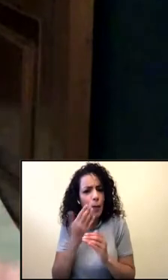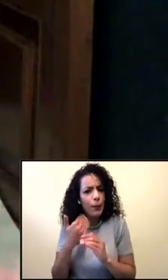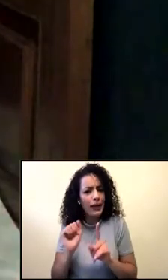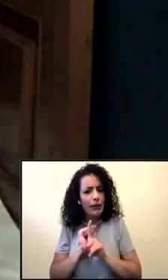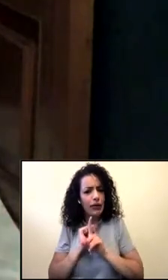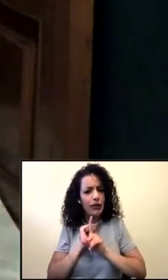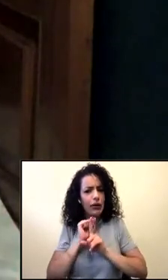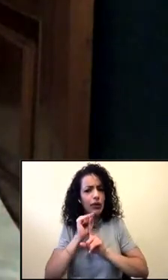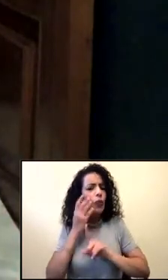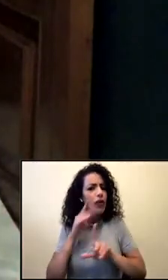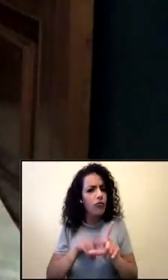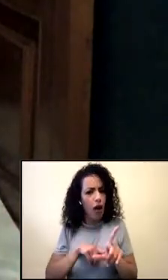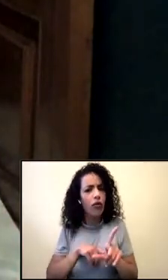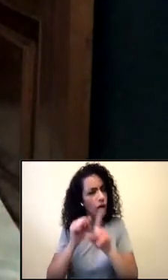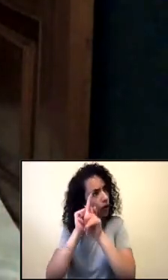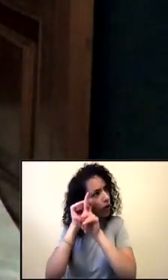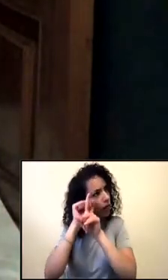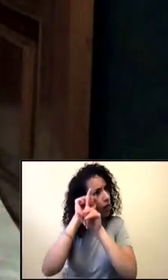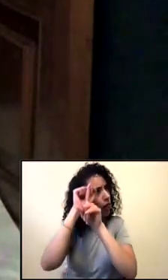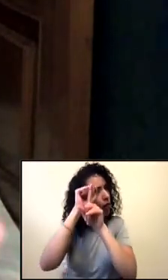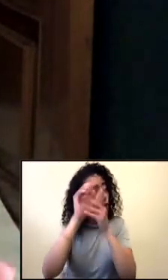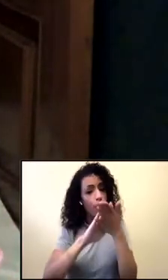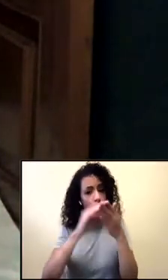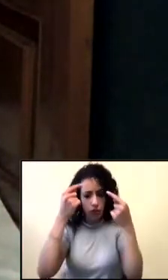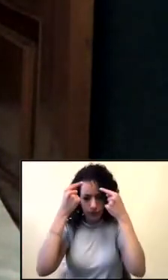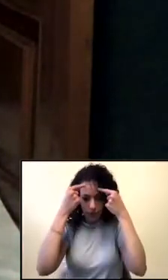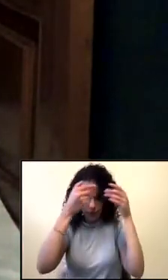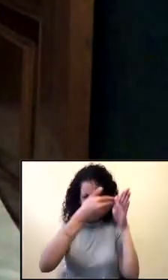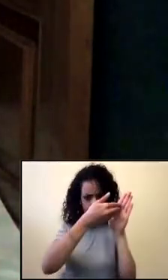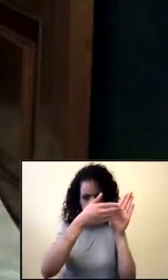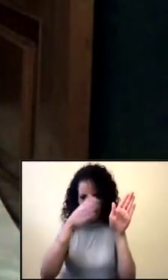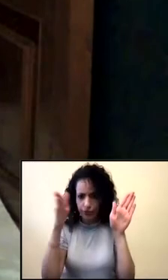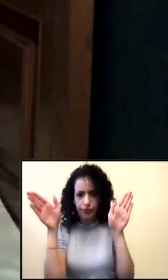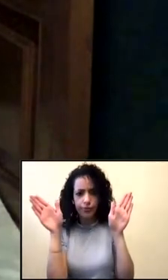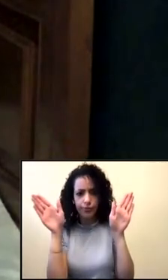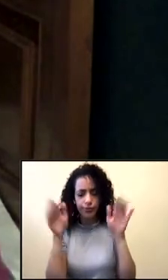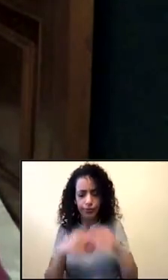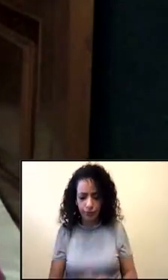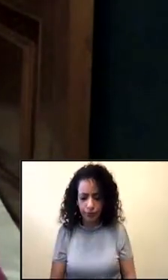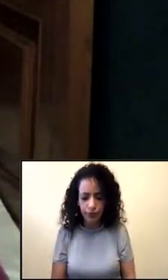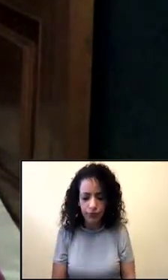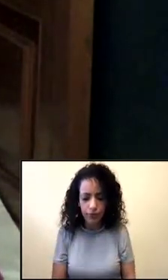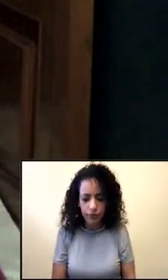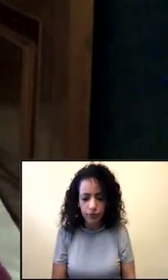of something, but for me, the biggest struggle, and also a creative endeavor, was how to do